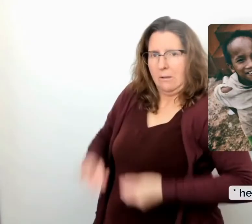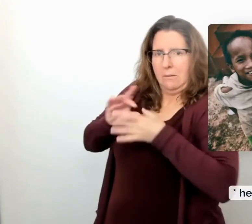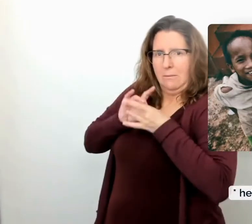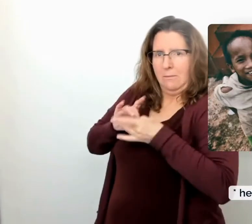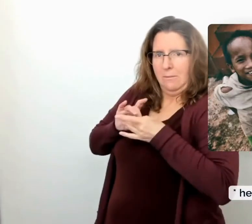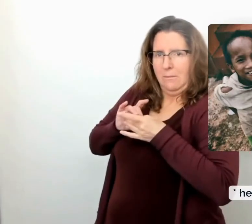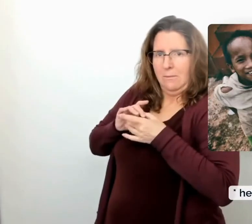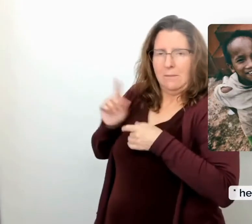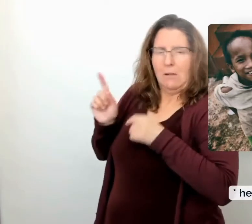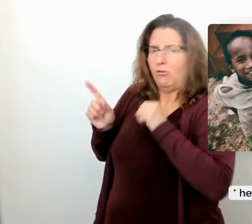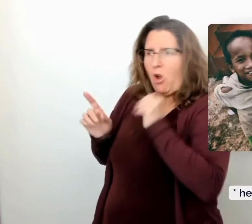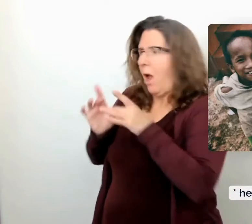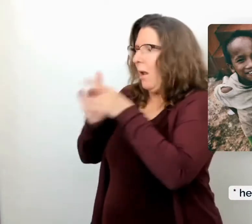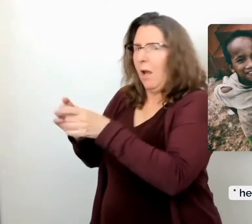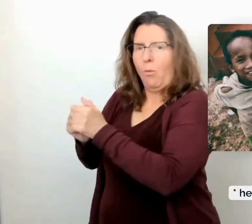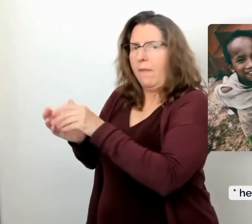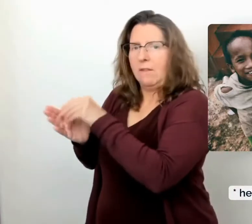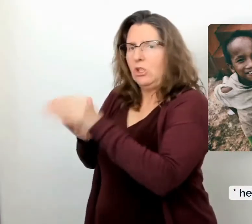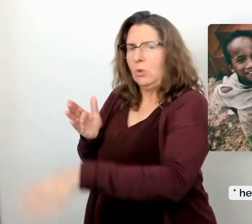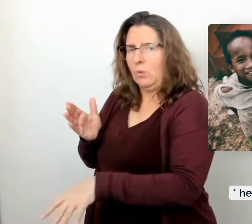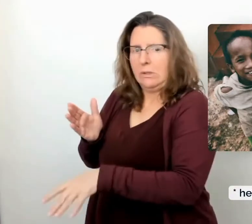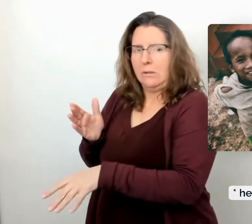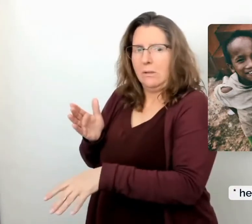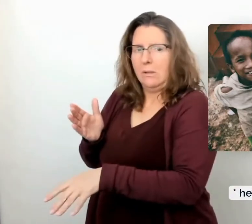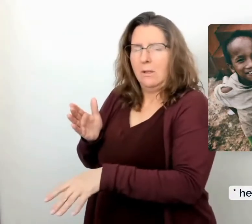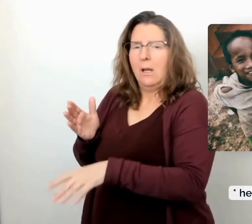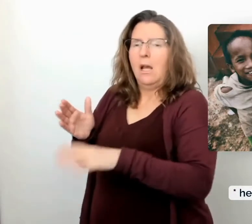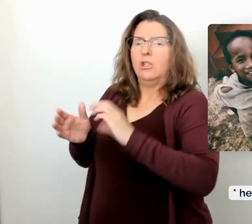The student has zero power.